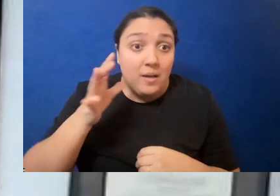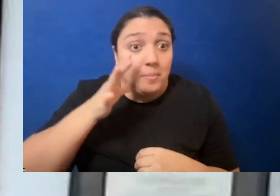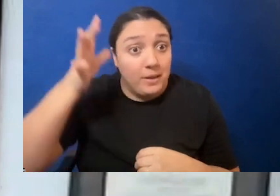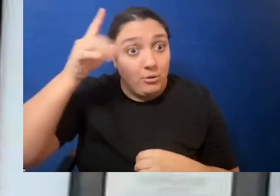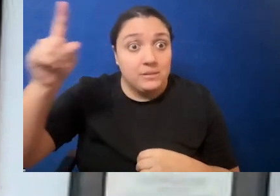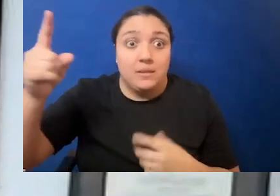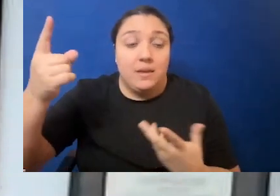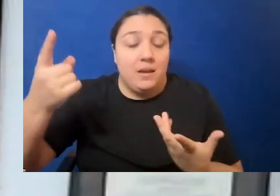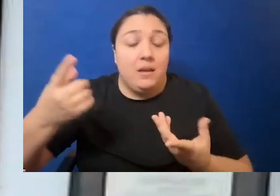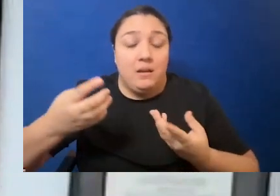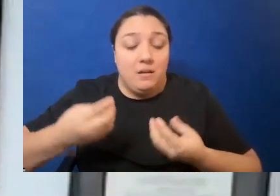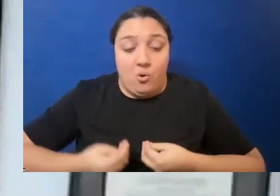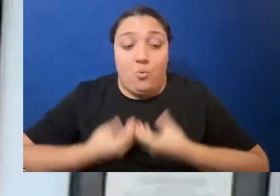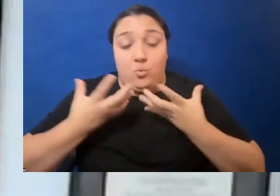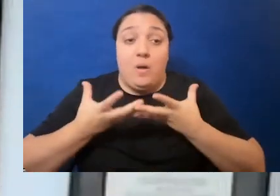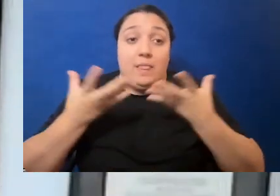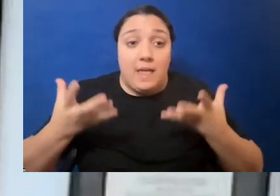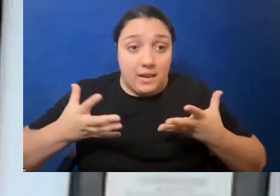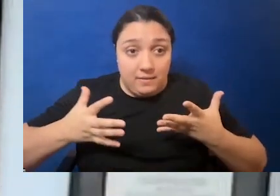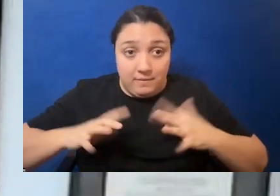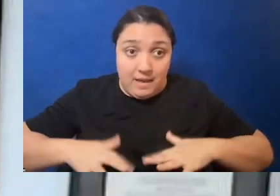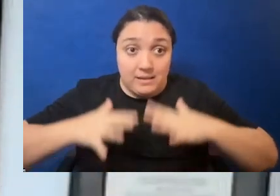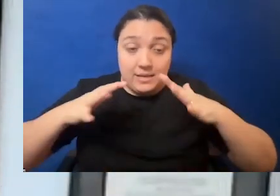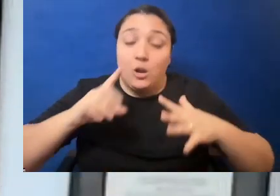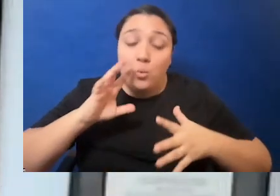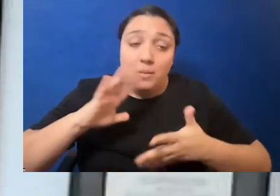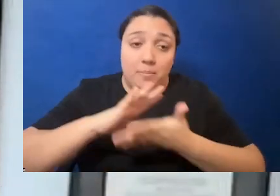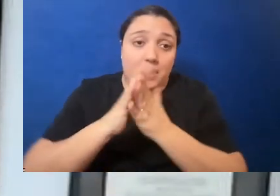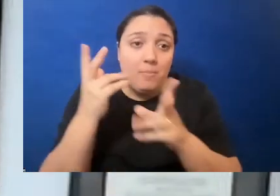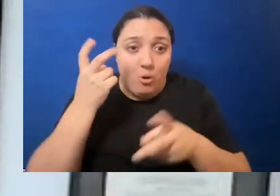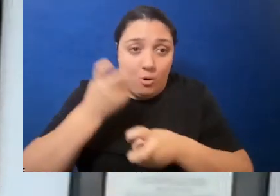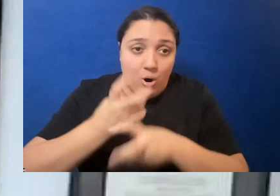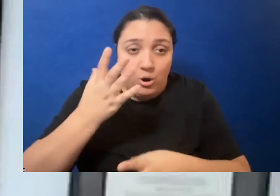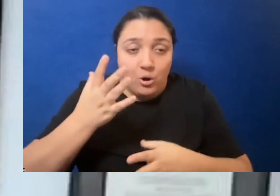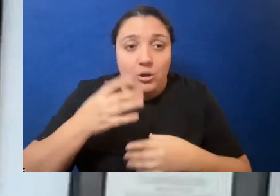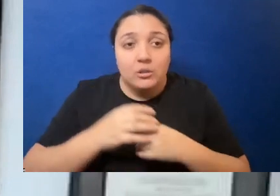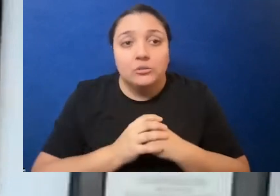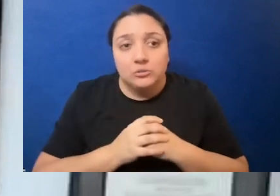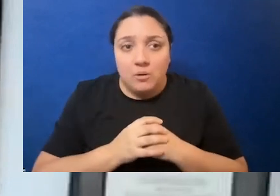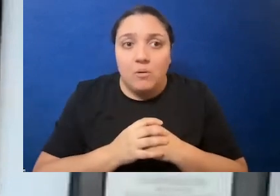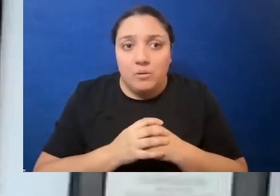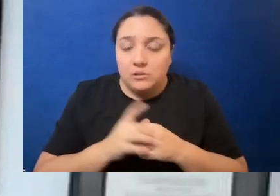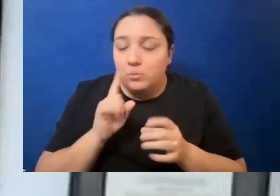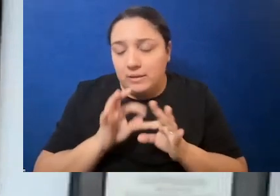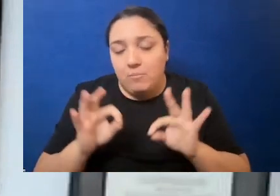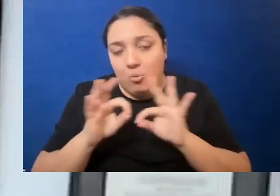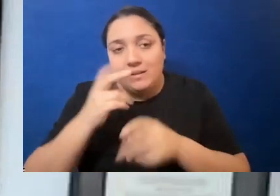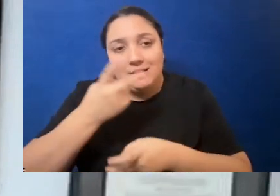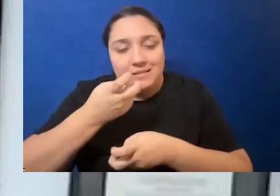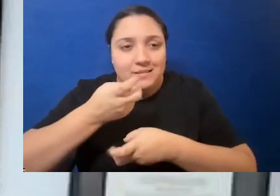TAKE CARE OF YOURSELF. THAT IS CRITICAL. ANXIETY CAN BE LIFE LONG AND CAN